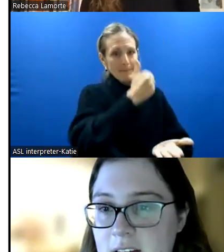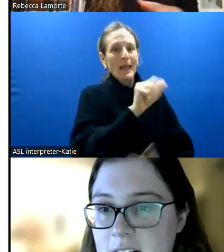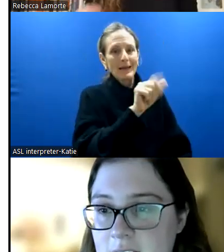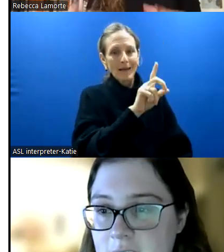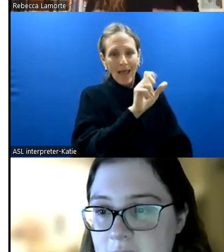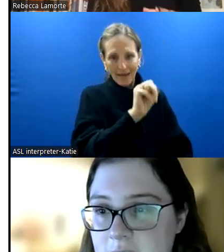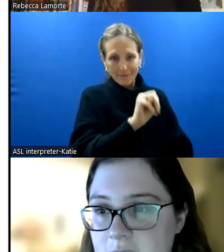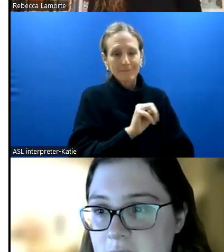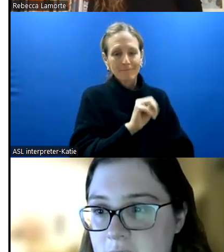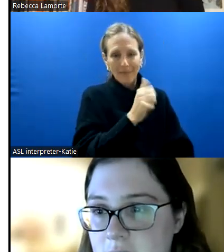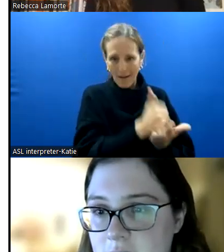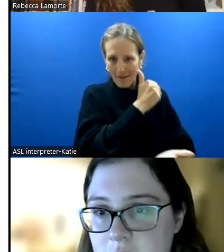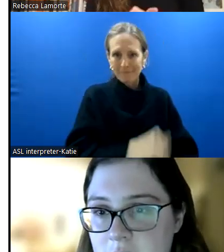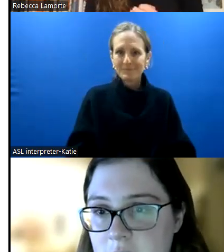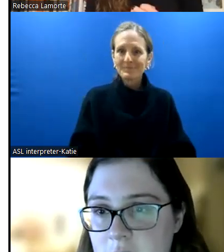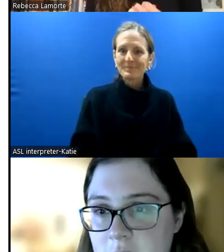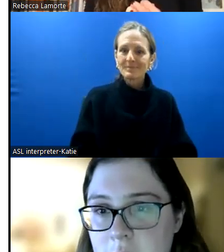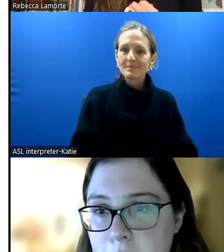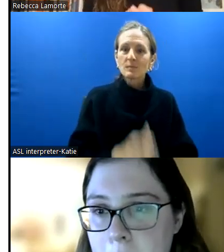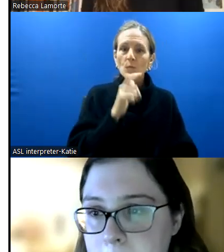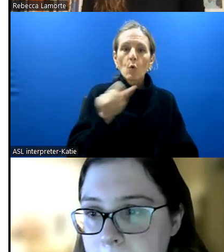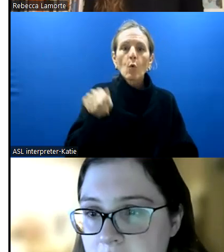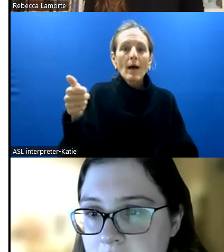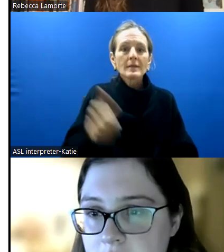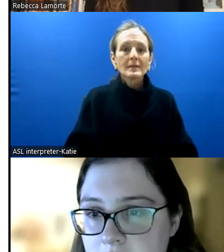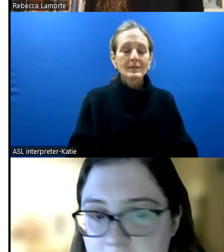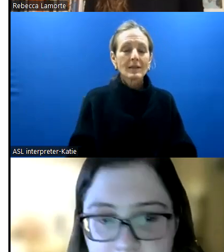All right, who else do we have? (voice echoing)